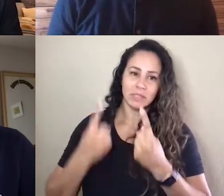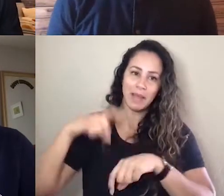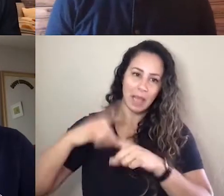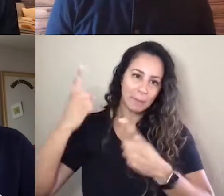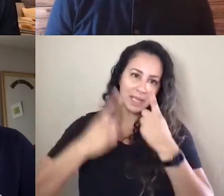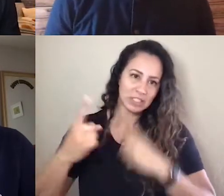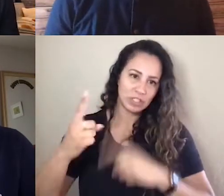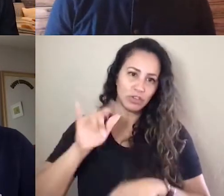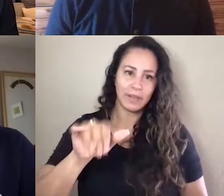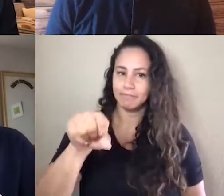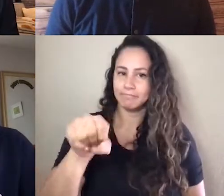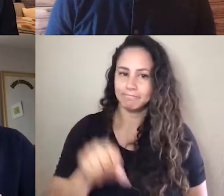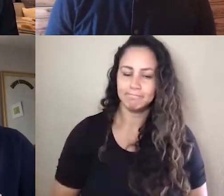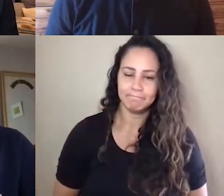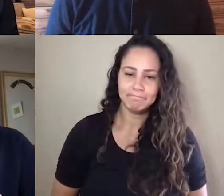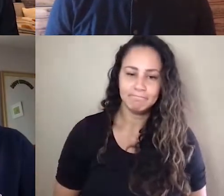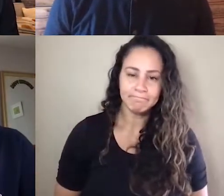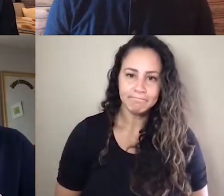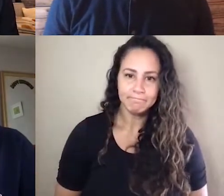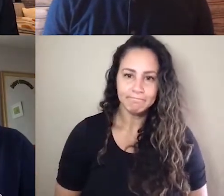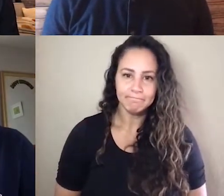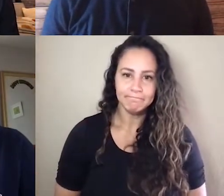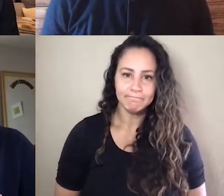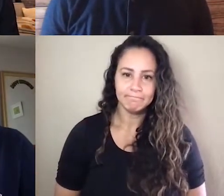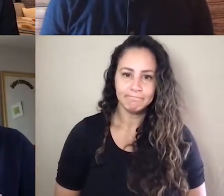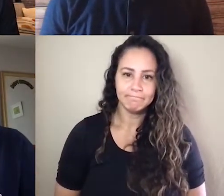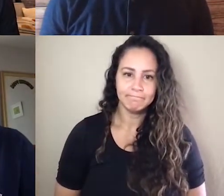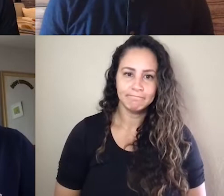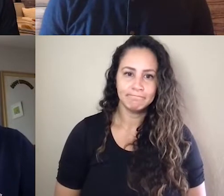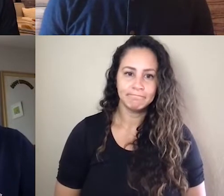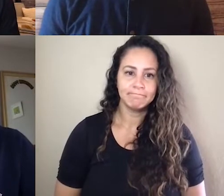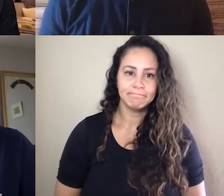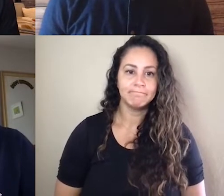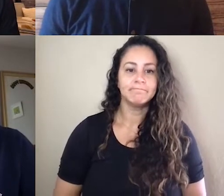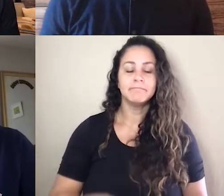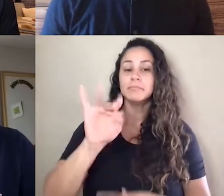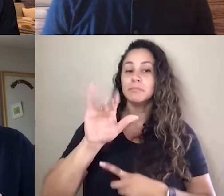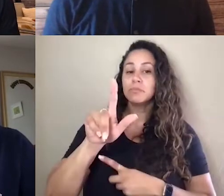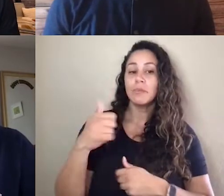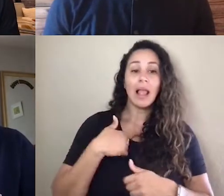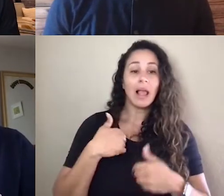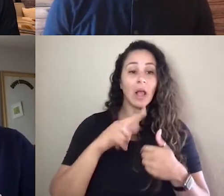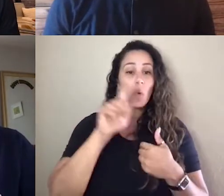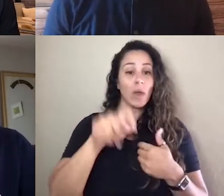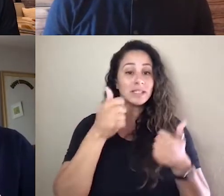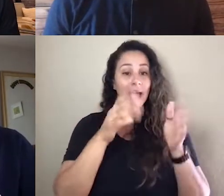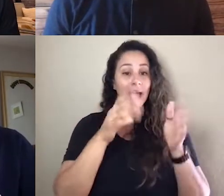WHAT ABOUT ARE THERE ANY PLANS TO ADD DRAG AND DROP